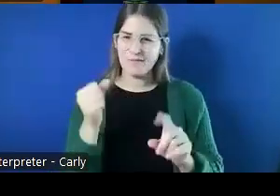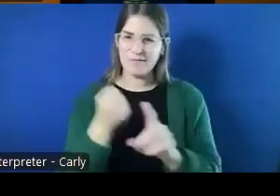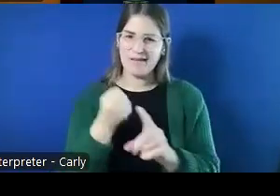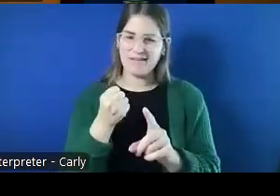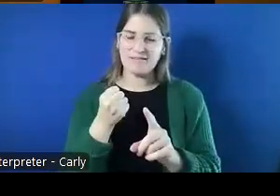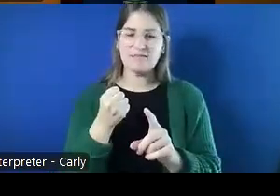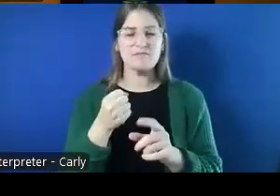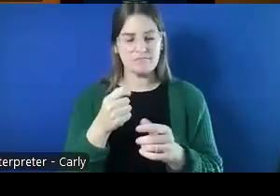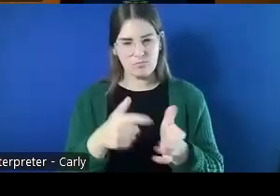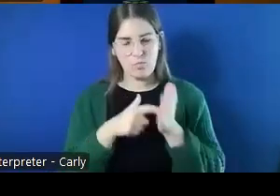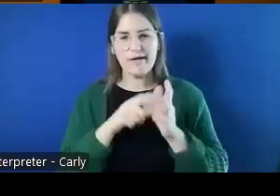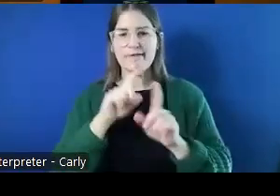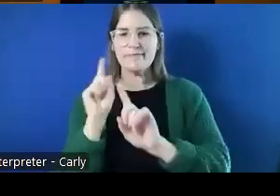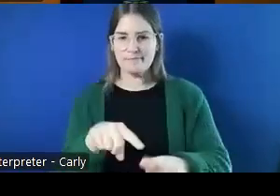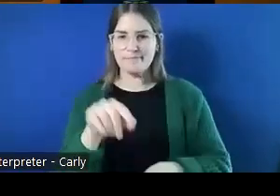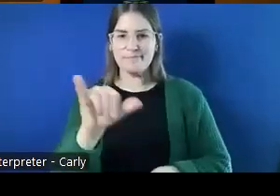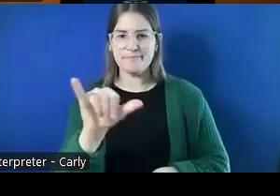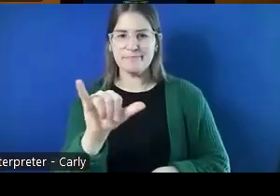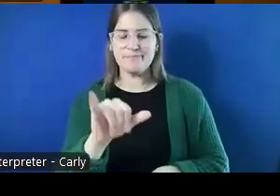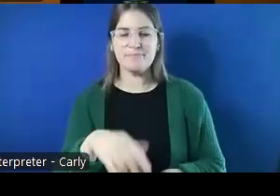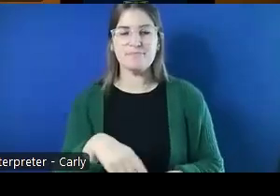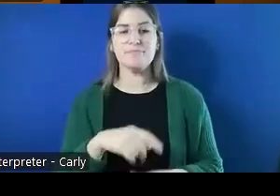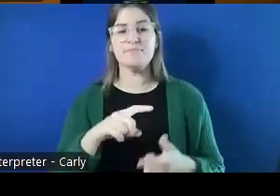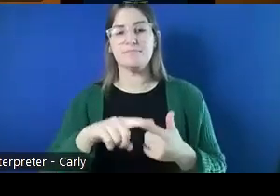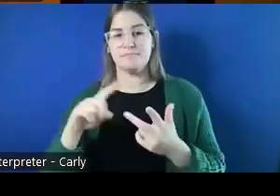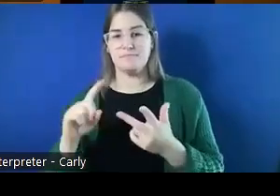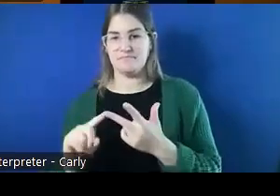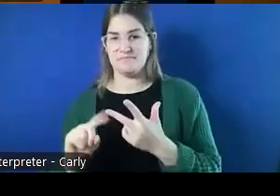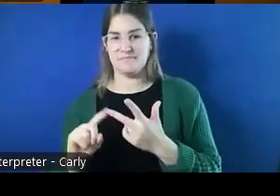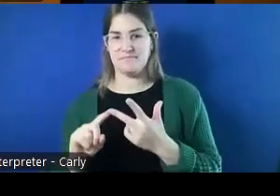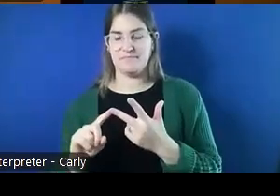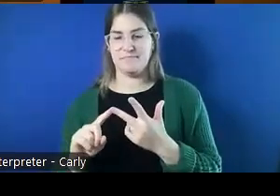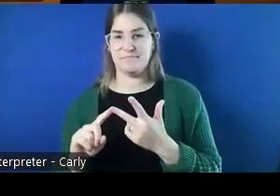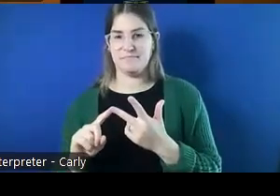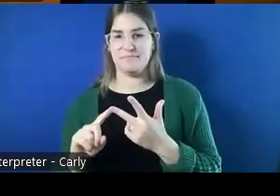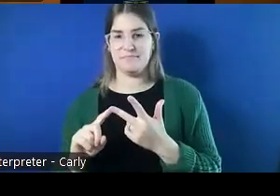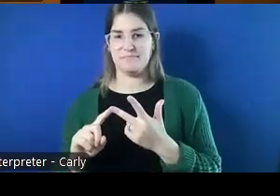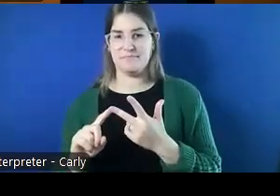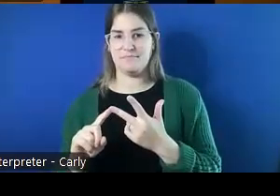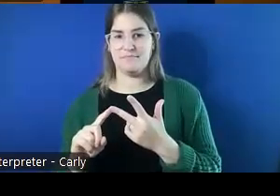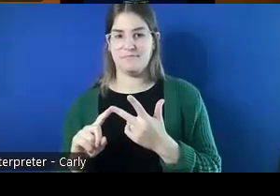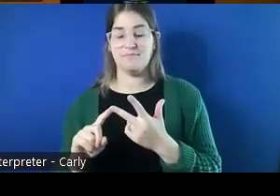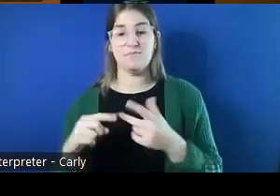third is this idea which emerged a bit also from my um feasibility study and I'll talk a little bit